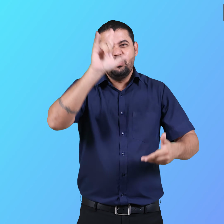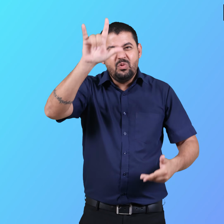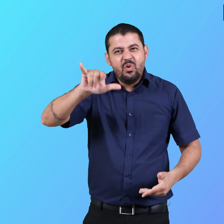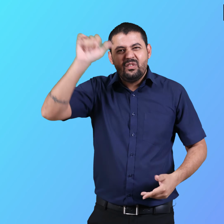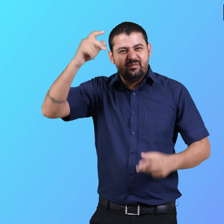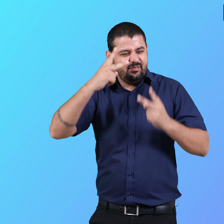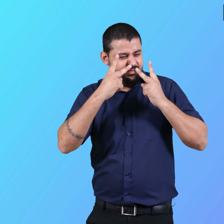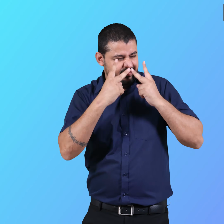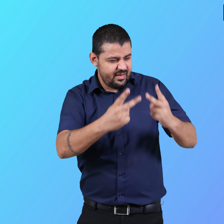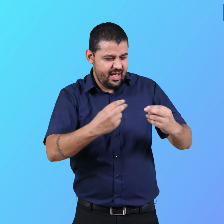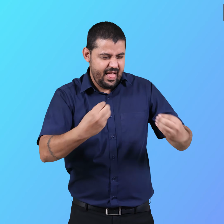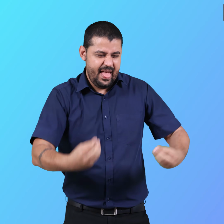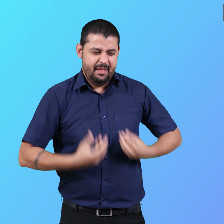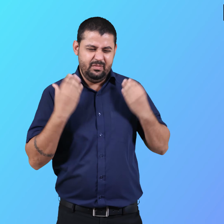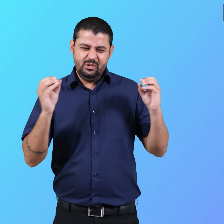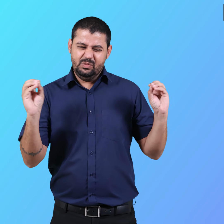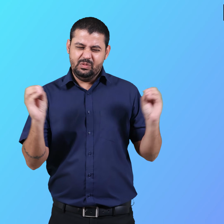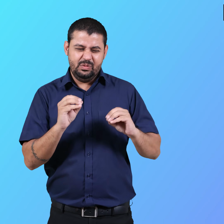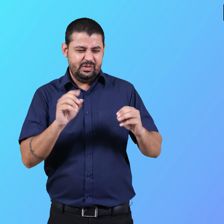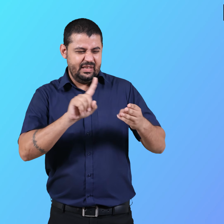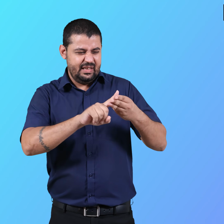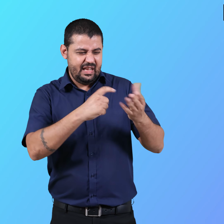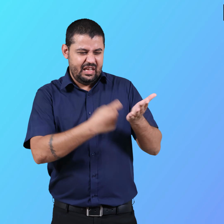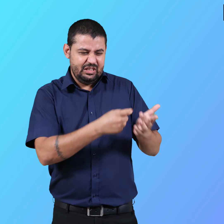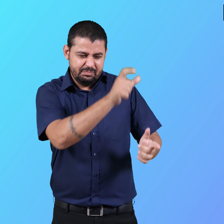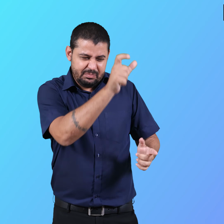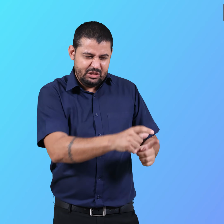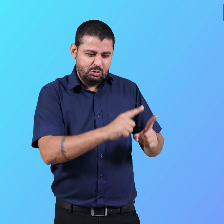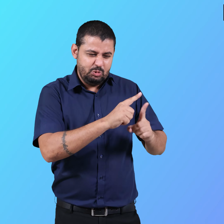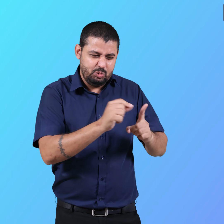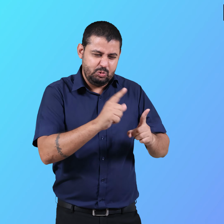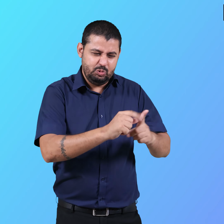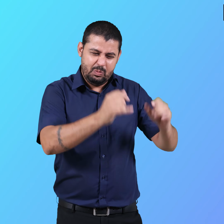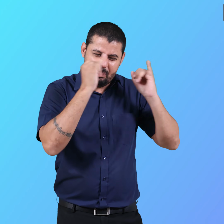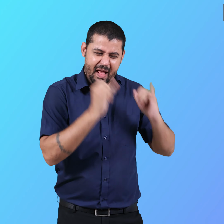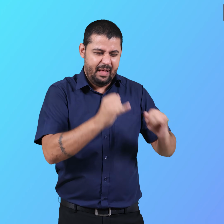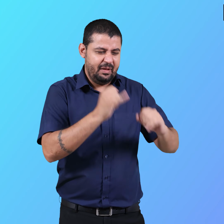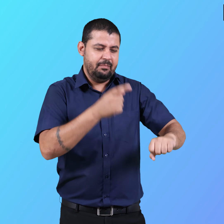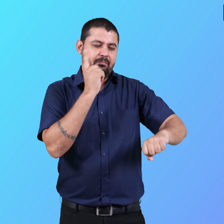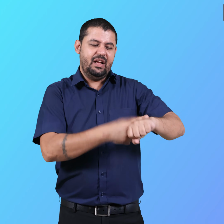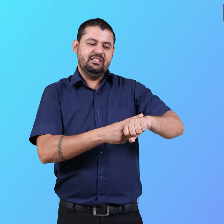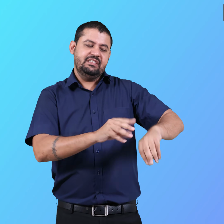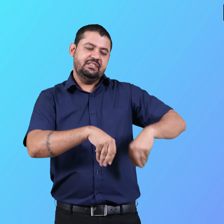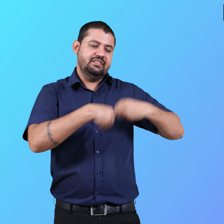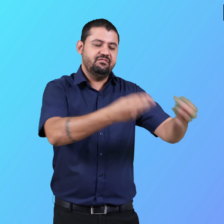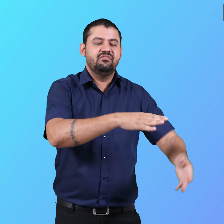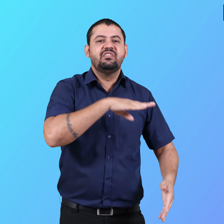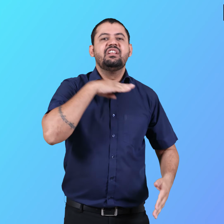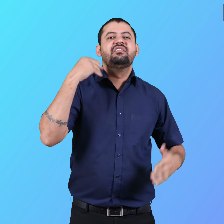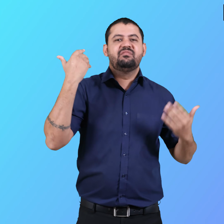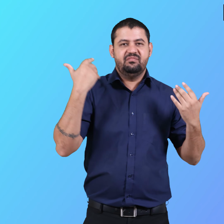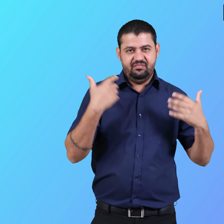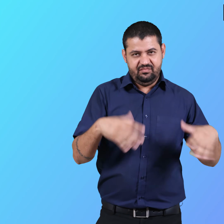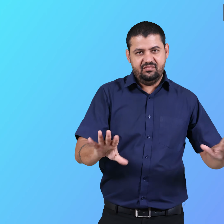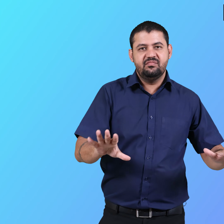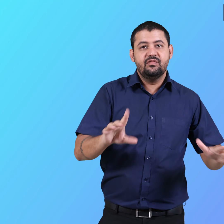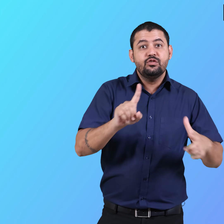But Er lived in a way that made the LORD very unhappy with him, so the LORD caused him to die.